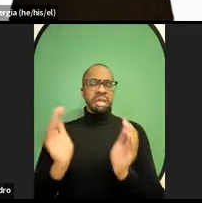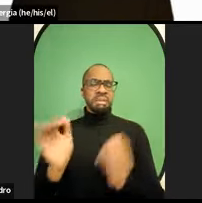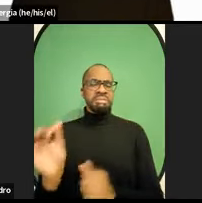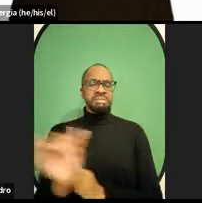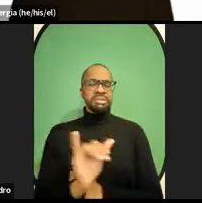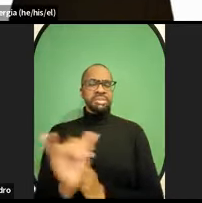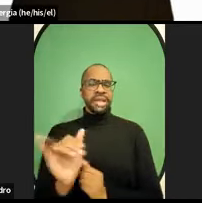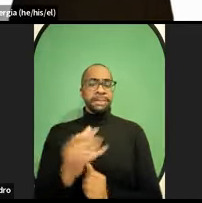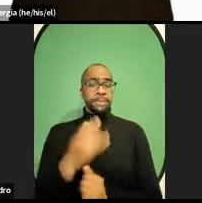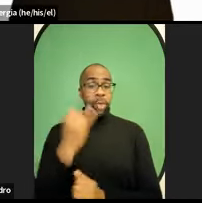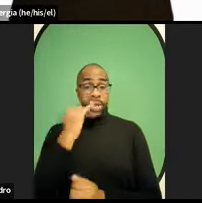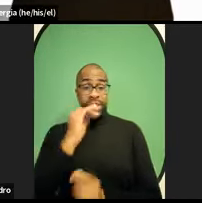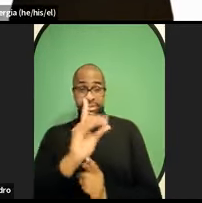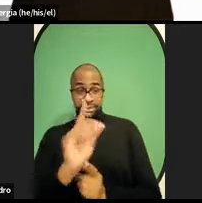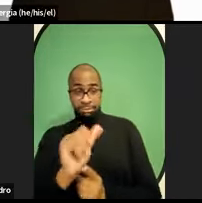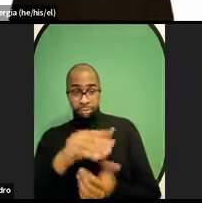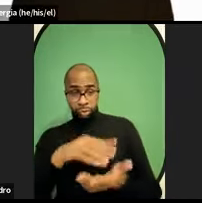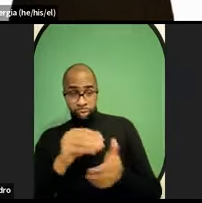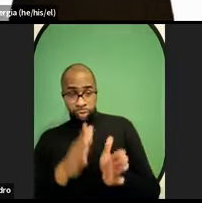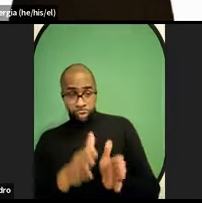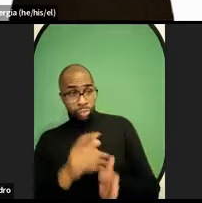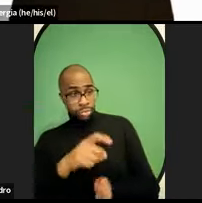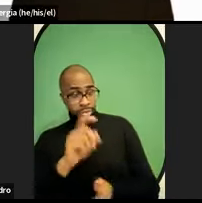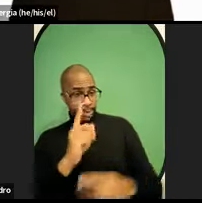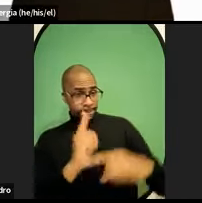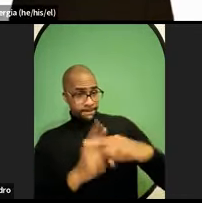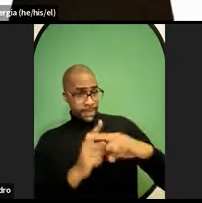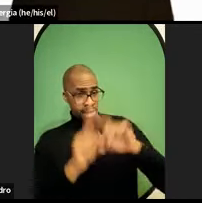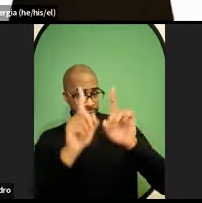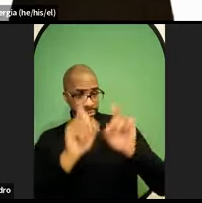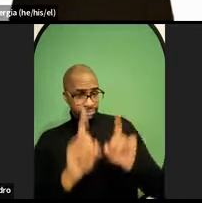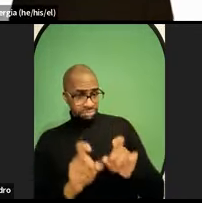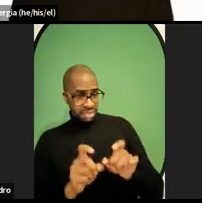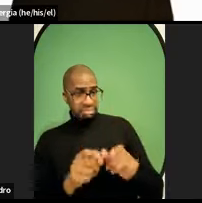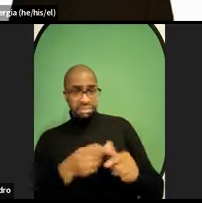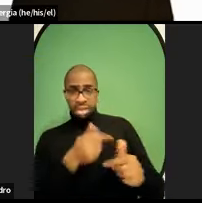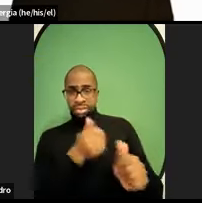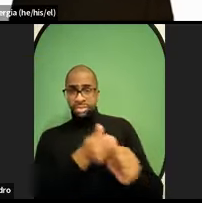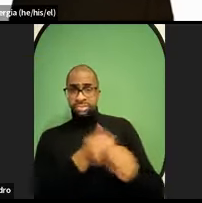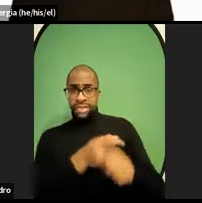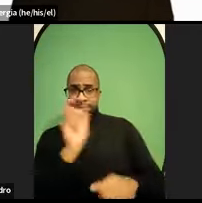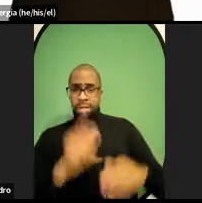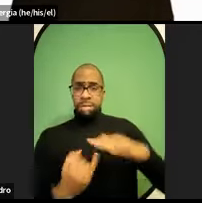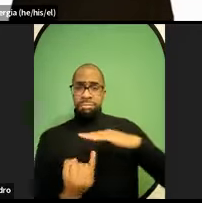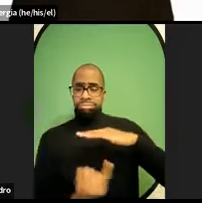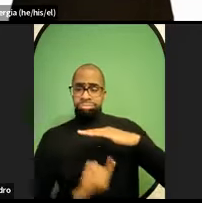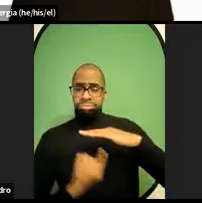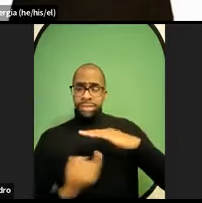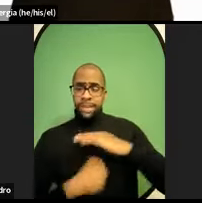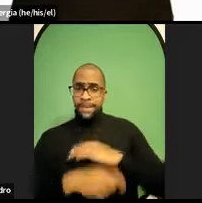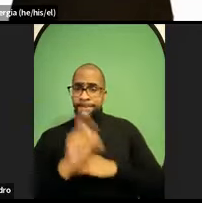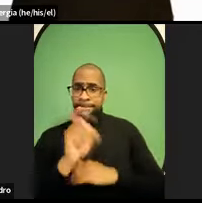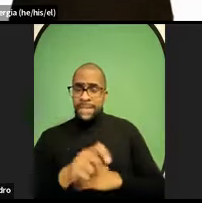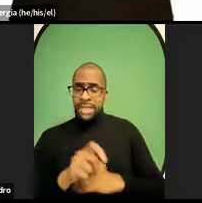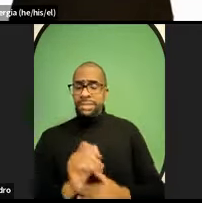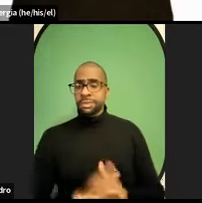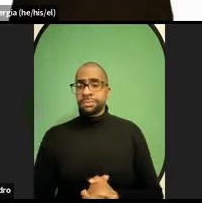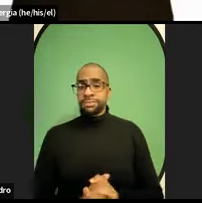so. if a student with a disability. tests test positive, they need to positive, they need to quarantine. If a service is we'll just If services will disability as a